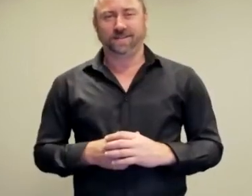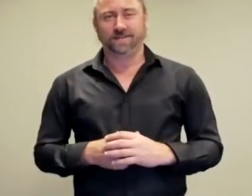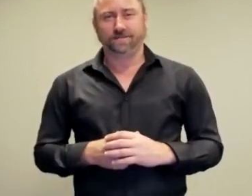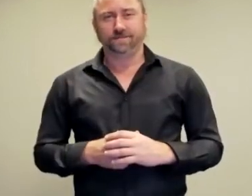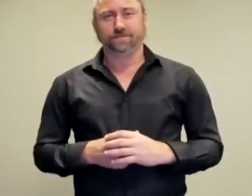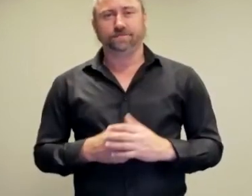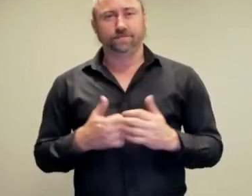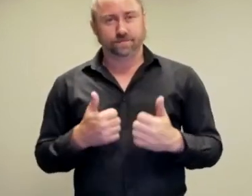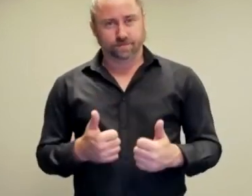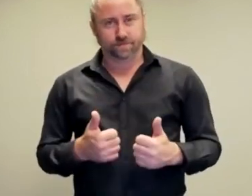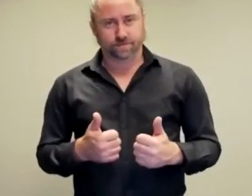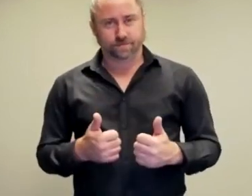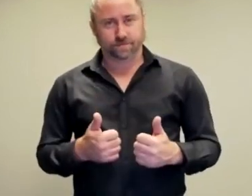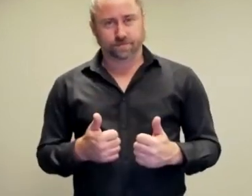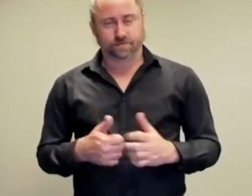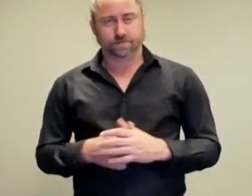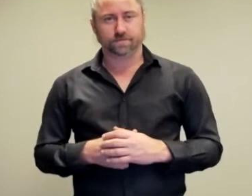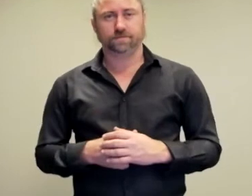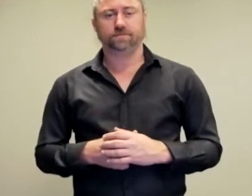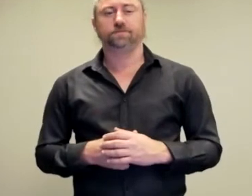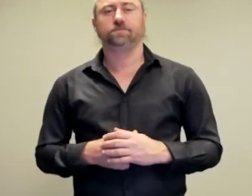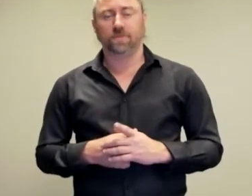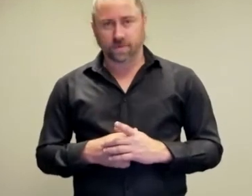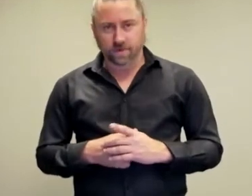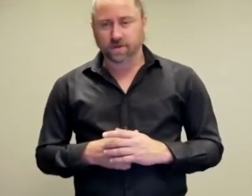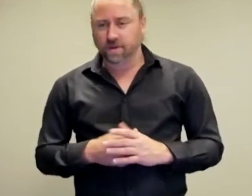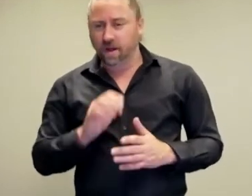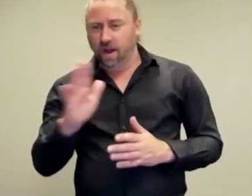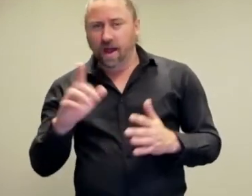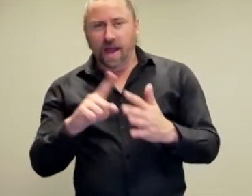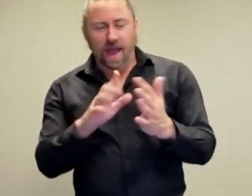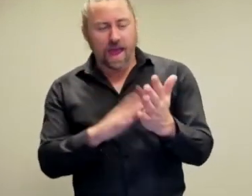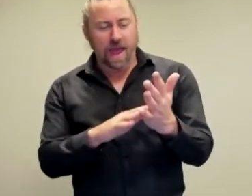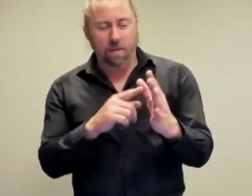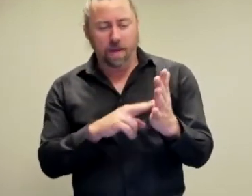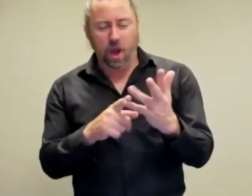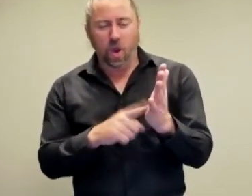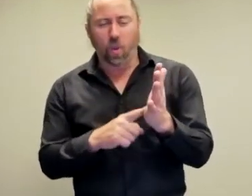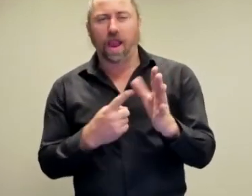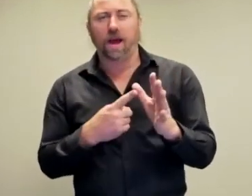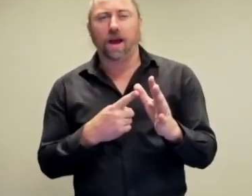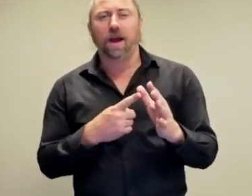Okay Hi Emmanuella, yes Emmanuella was a